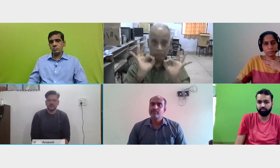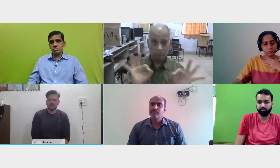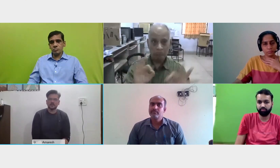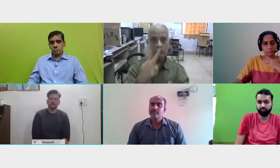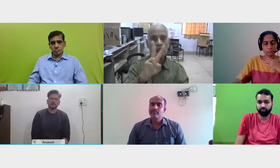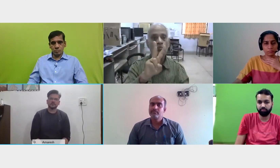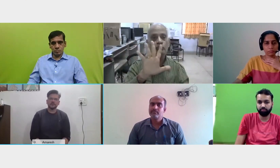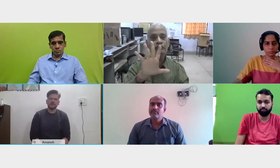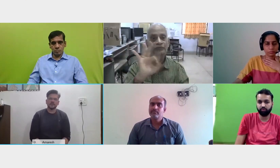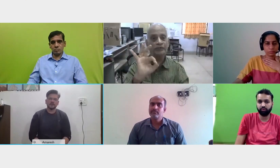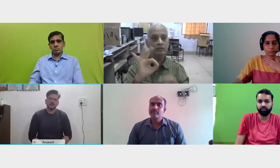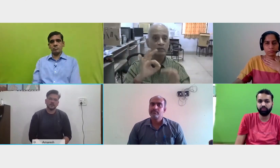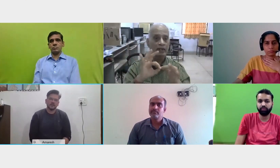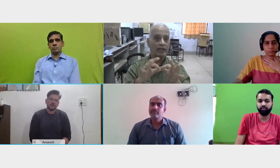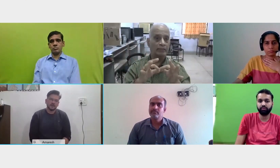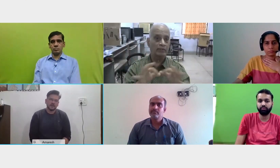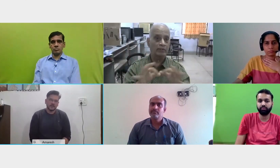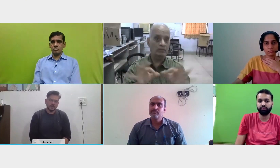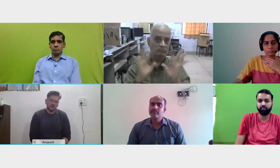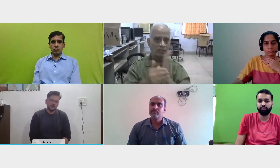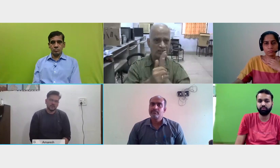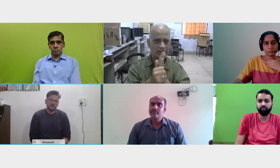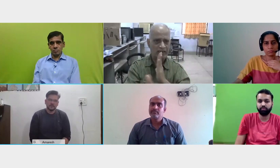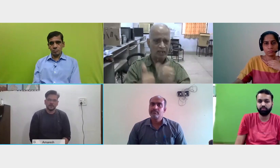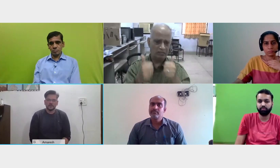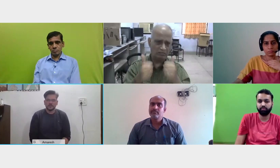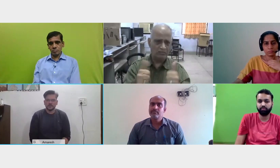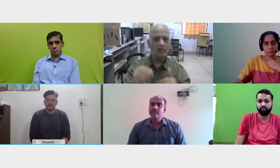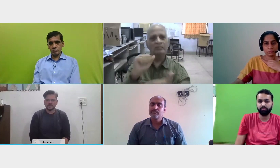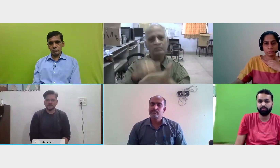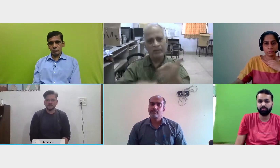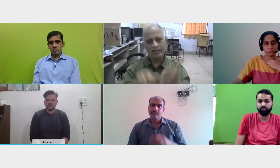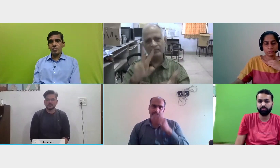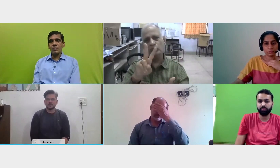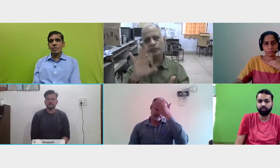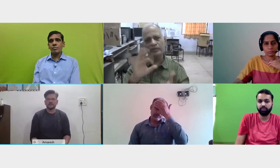you know lie for like agriculture and farming purposes earlier we had very less interpreters